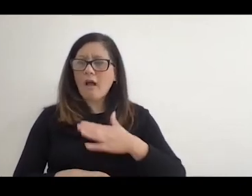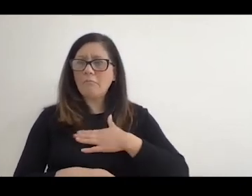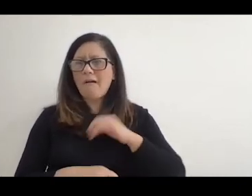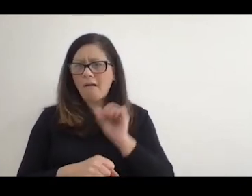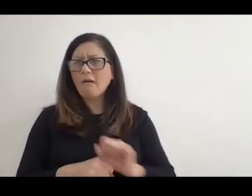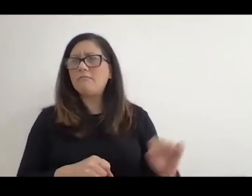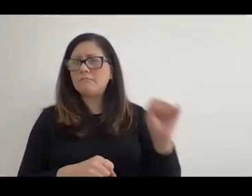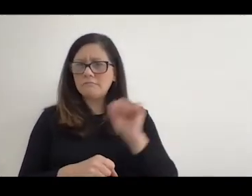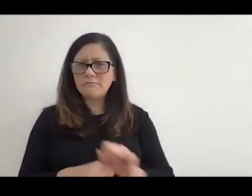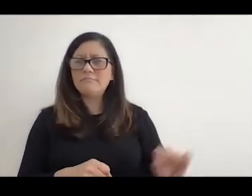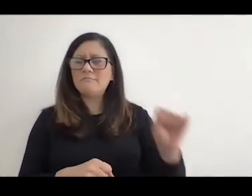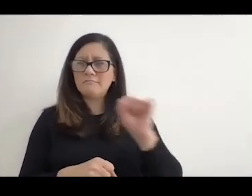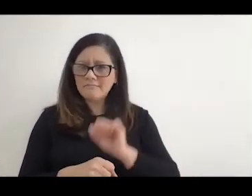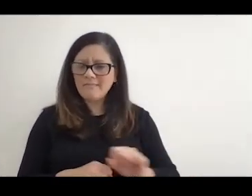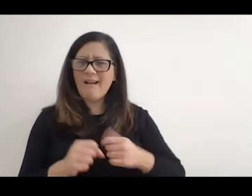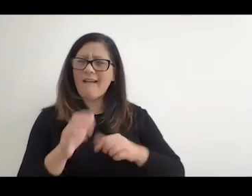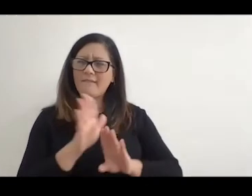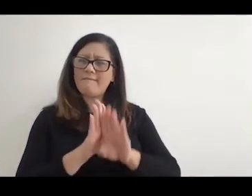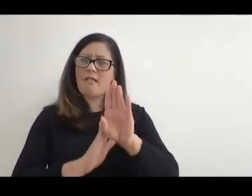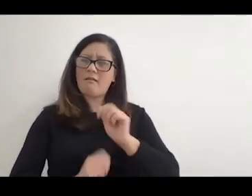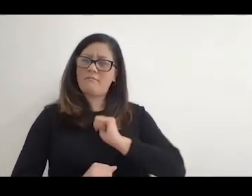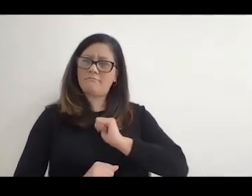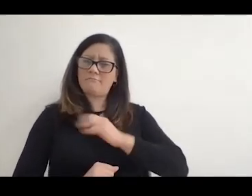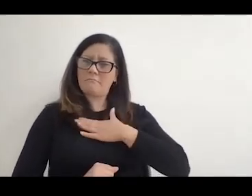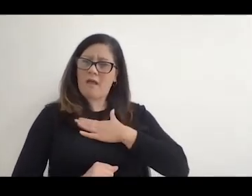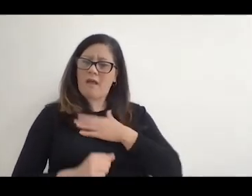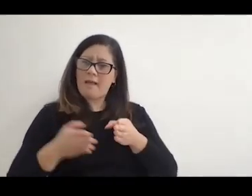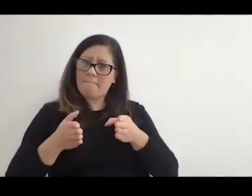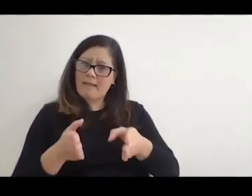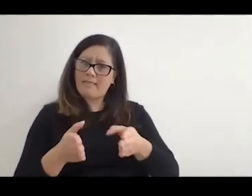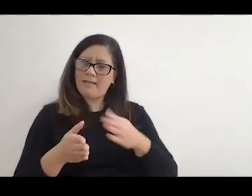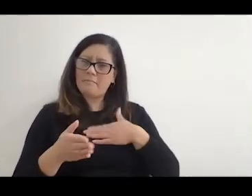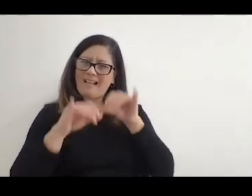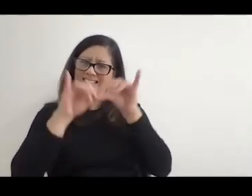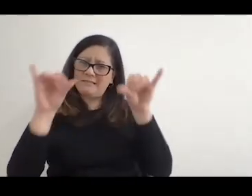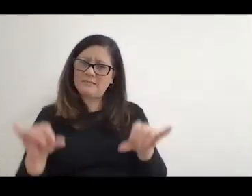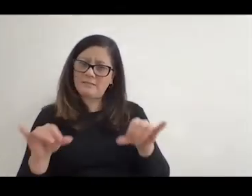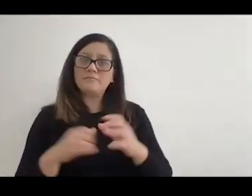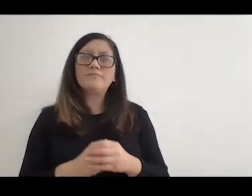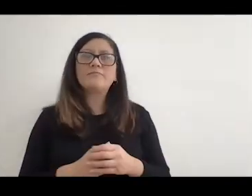become the Stephanie Thomas styling method. Now what I'm very vocal about online in presentations,